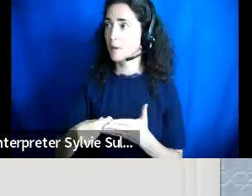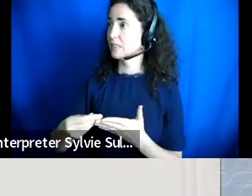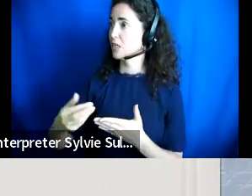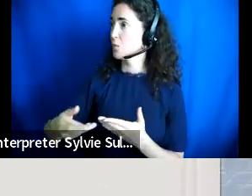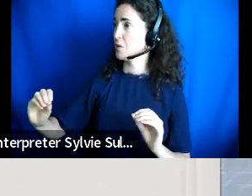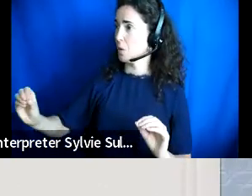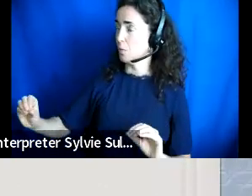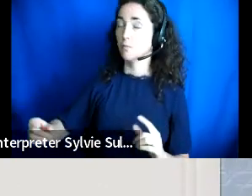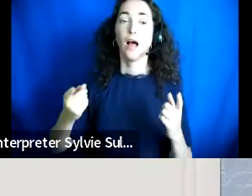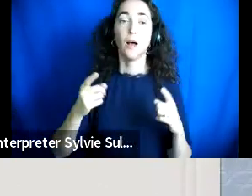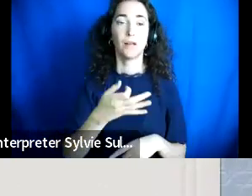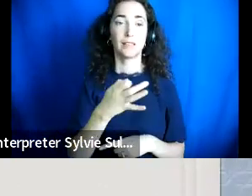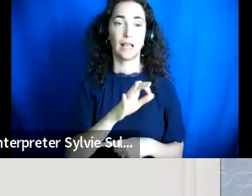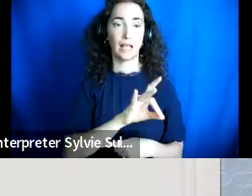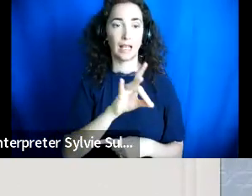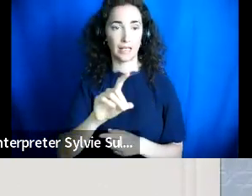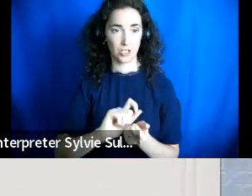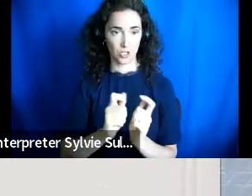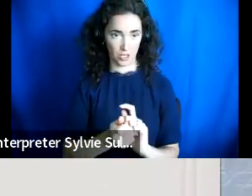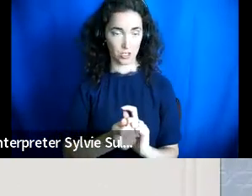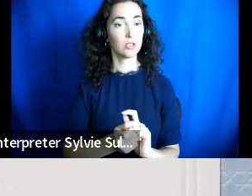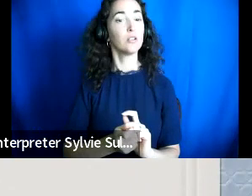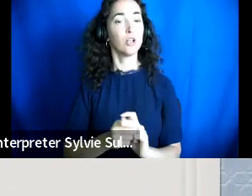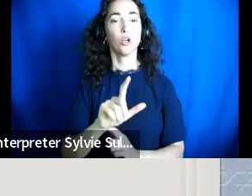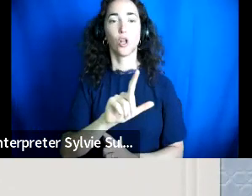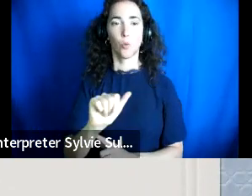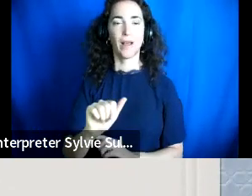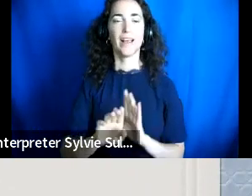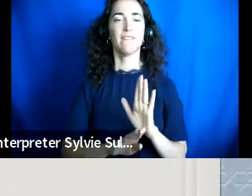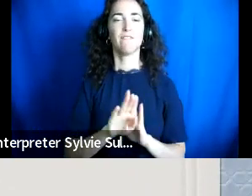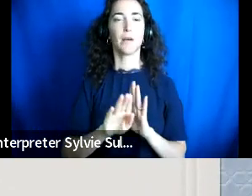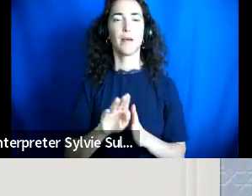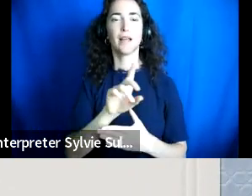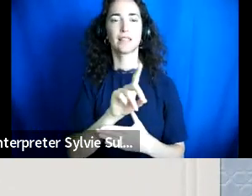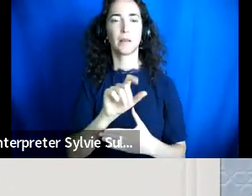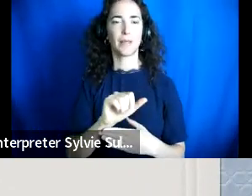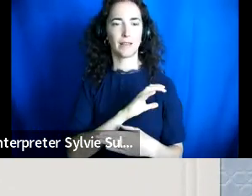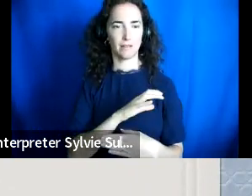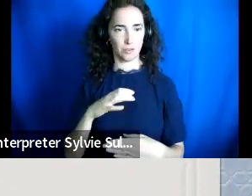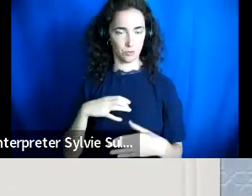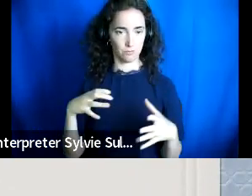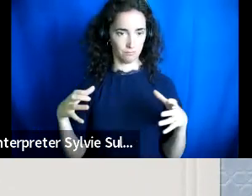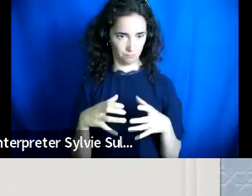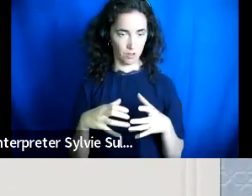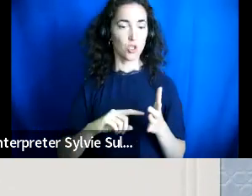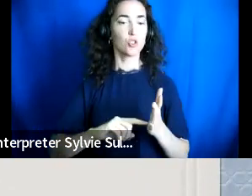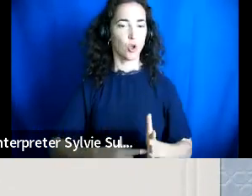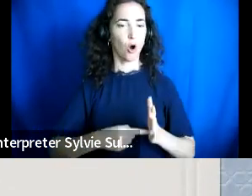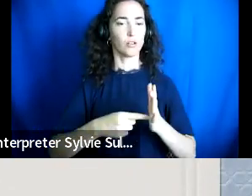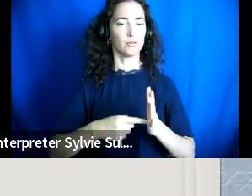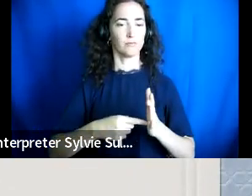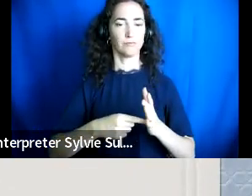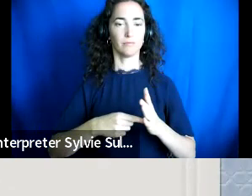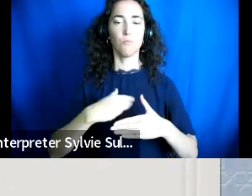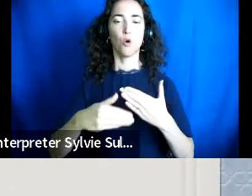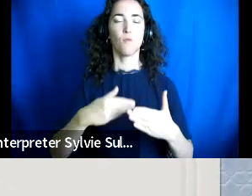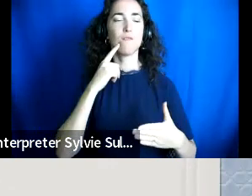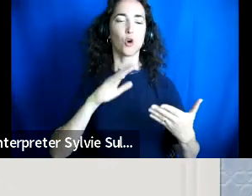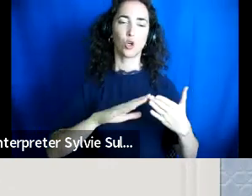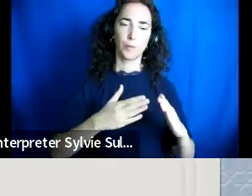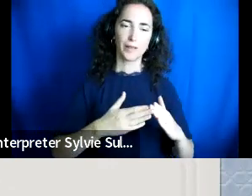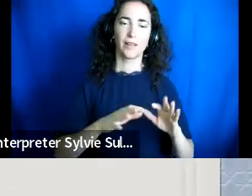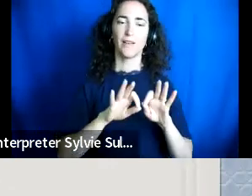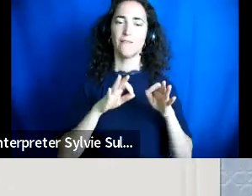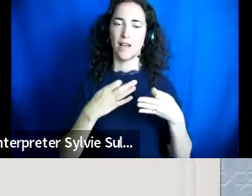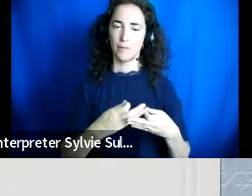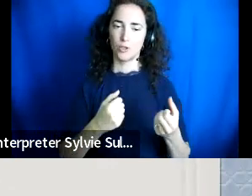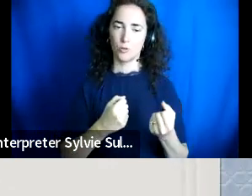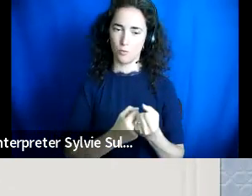When the Louisiana Development Developmental Disabilities Council began the Community and family support movement which led to at 3 78 in 1989.